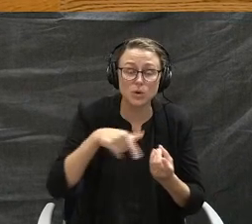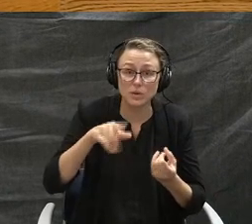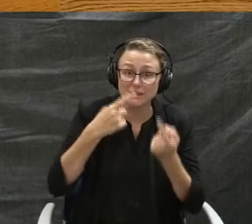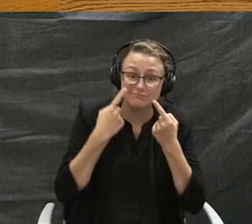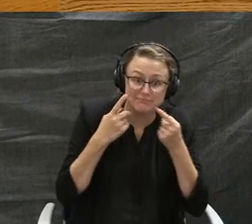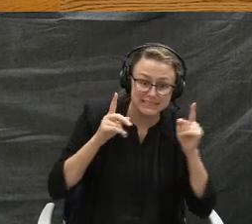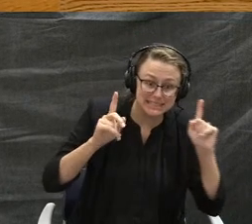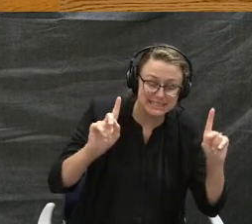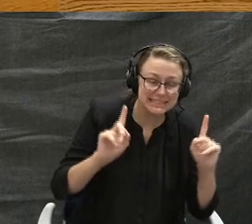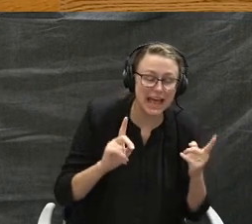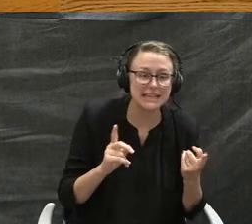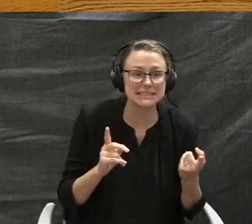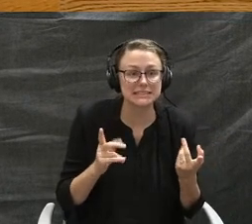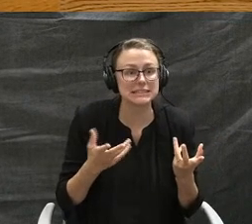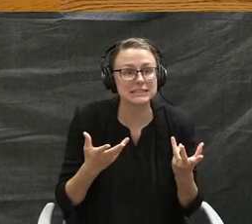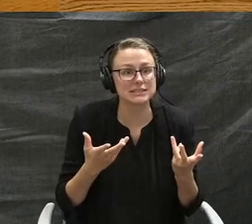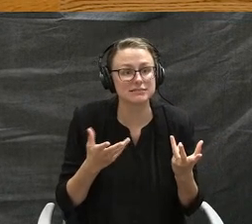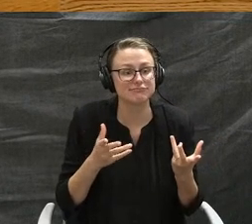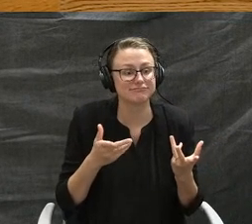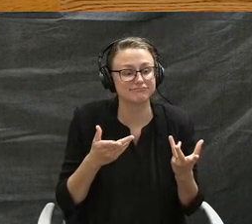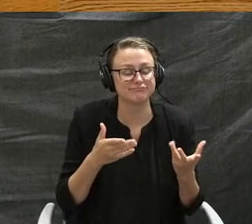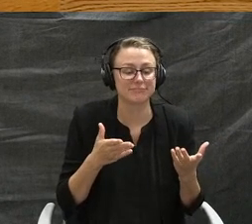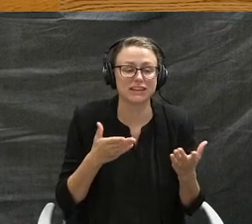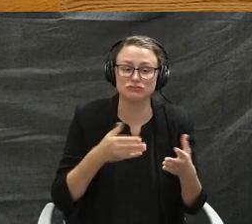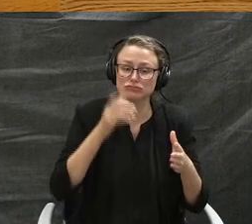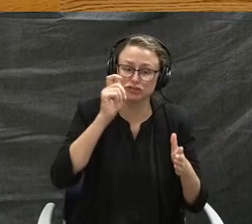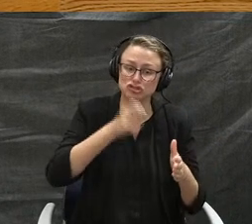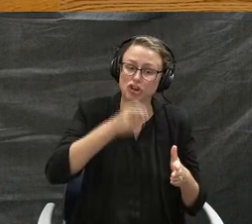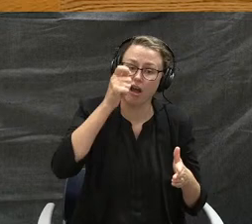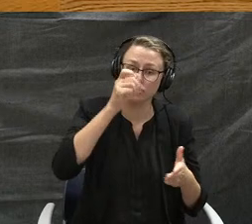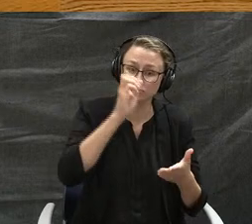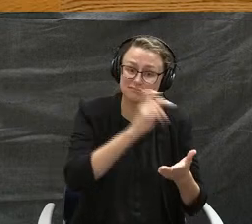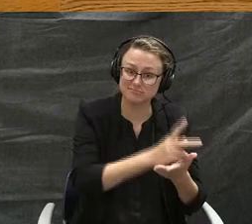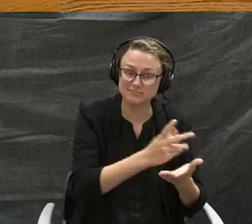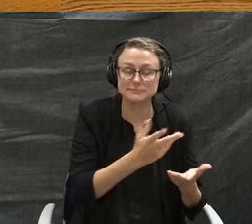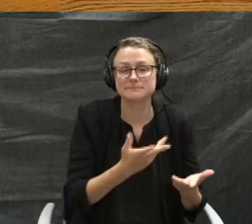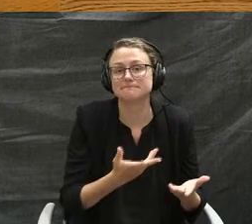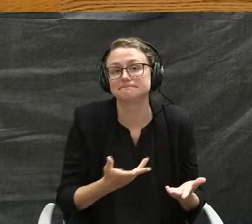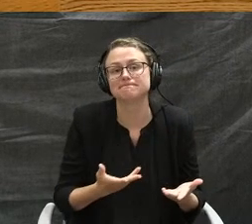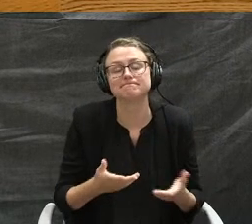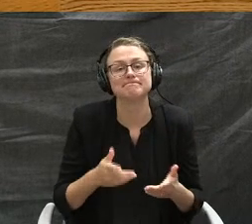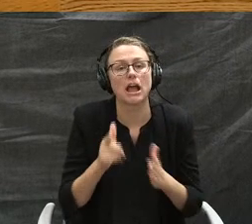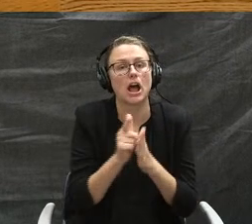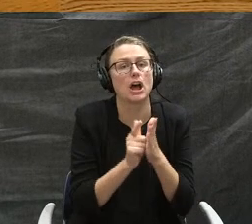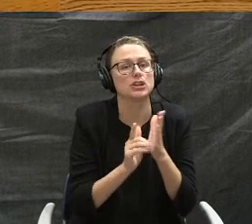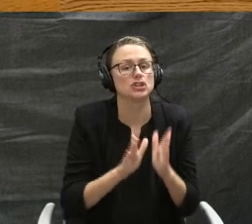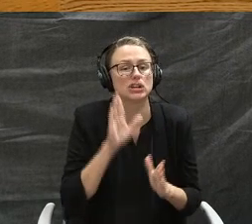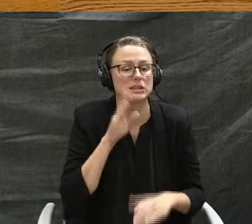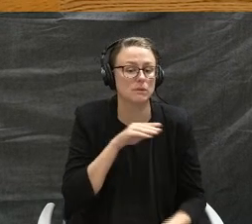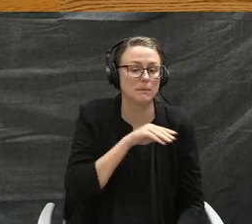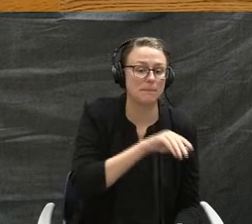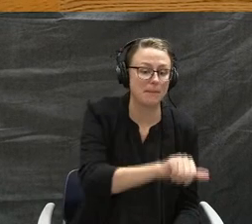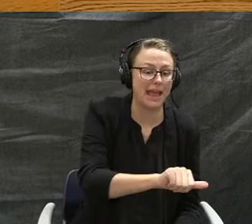success in gaining favorable judgment. Attorney should be paid and then district along